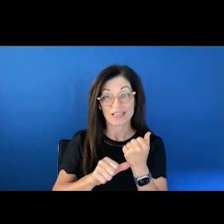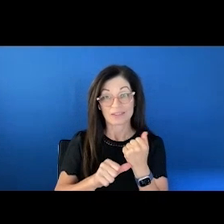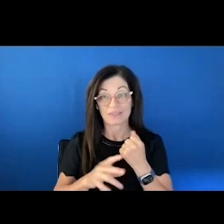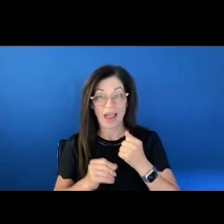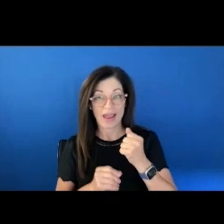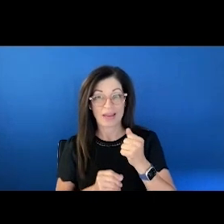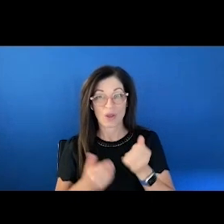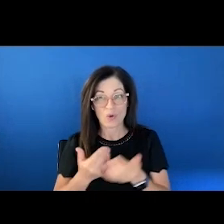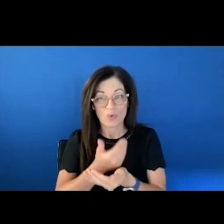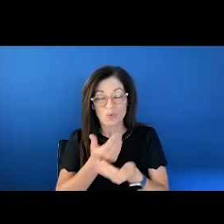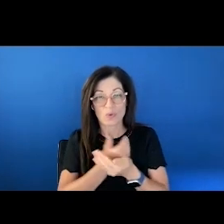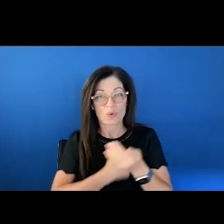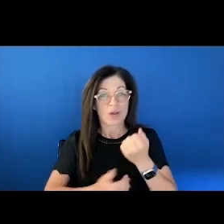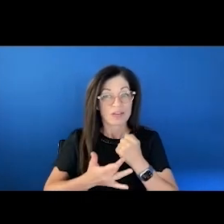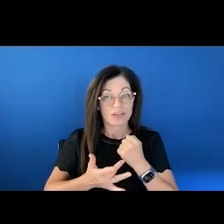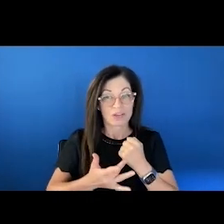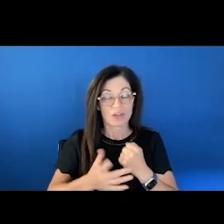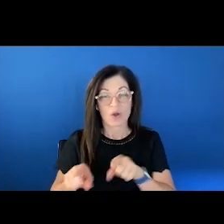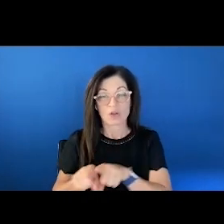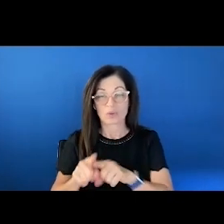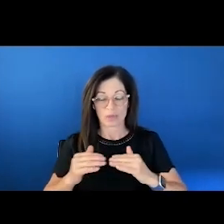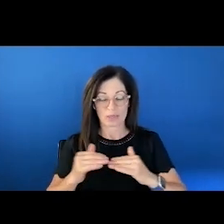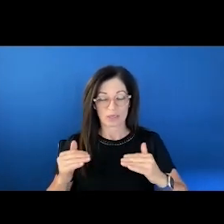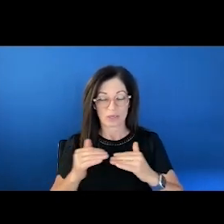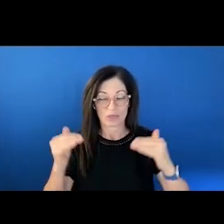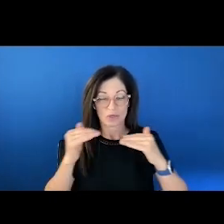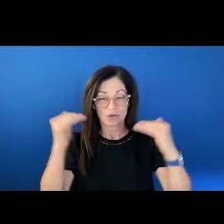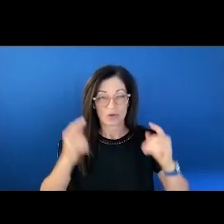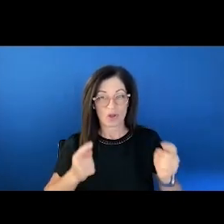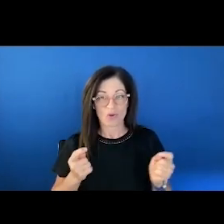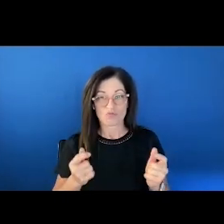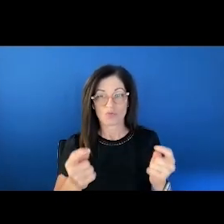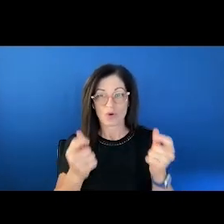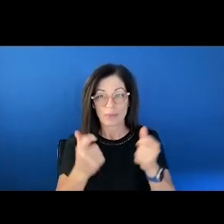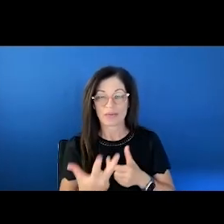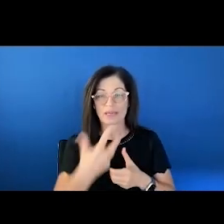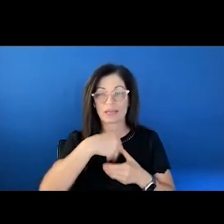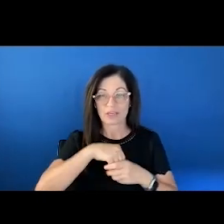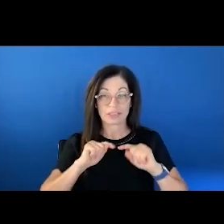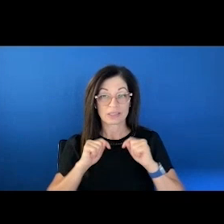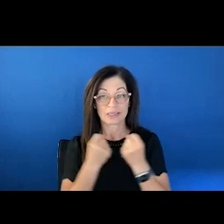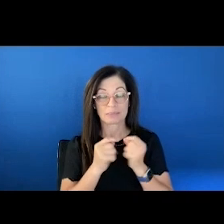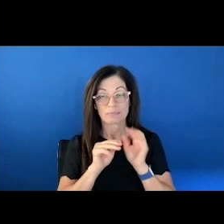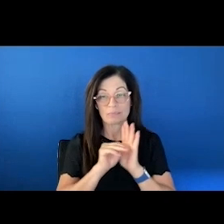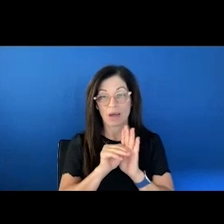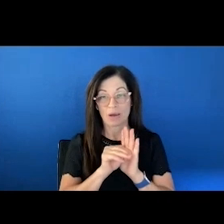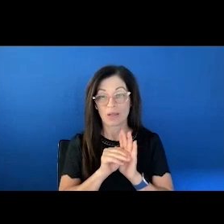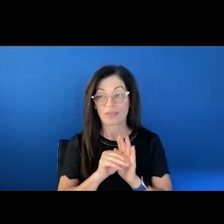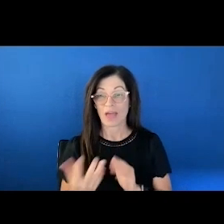assistive and emerging technologies and a tiered, rapid-engagement team model that brings together